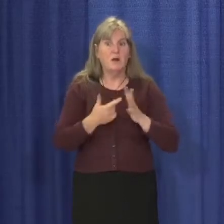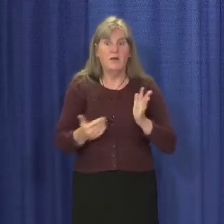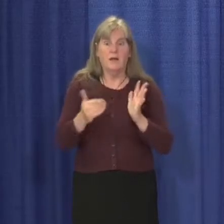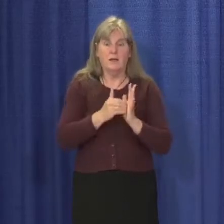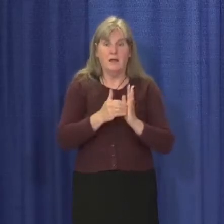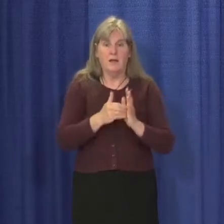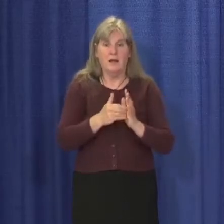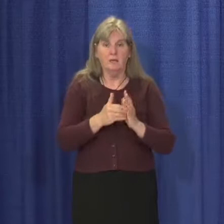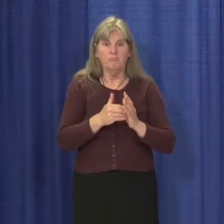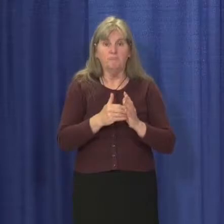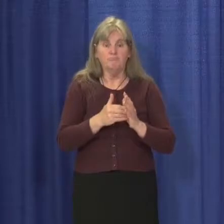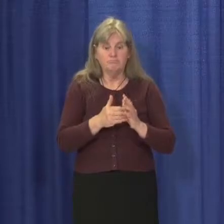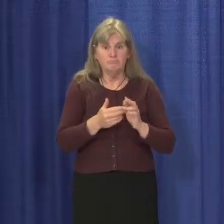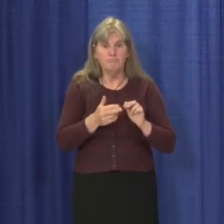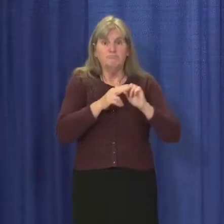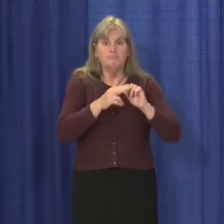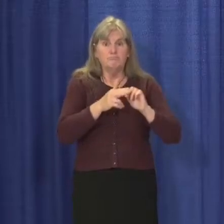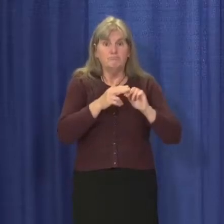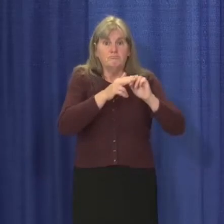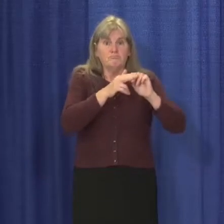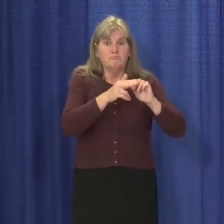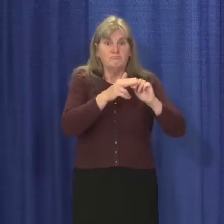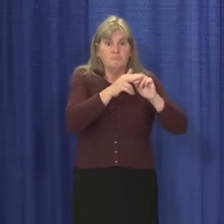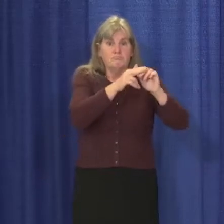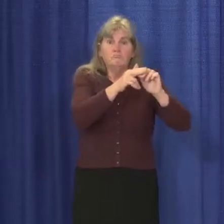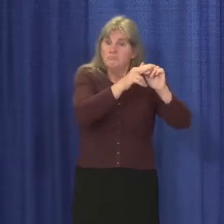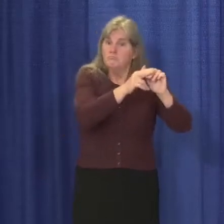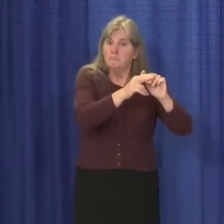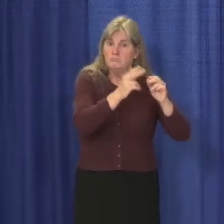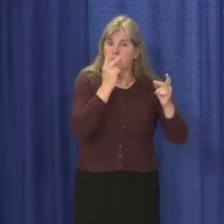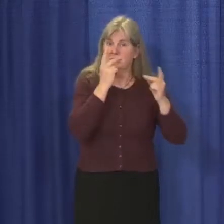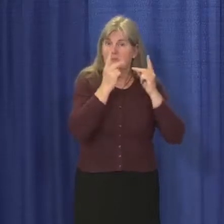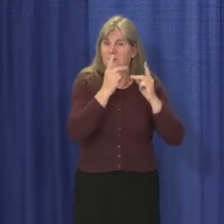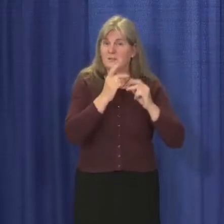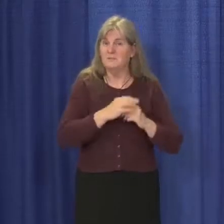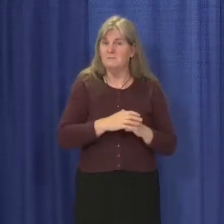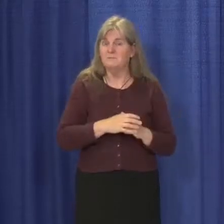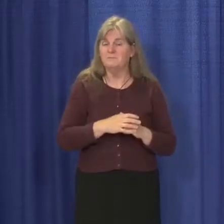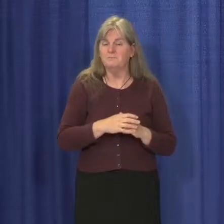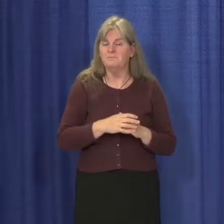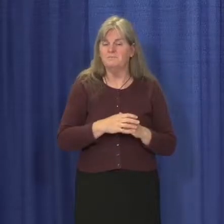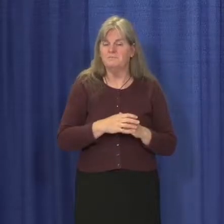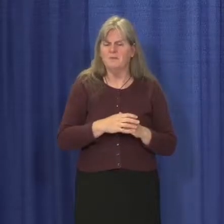I think that's a renewed effort, what are we not doing that we